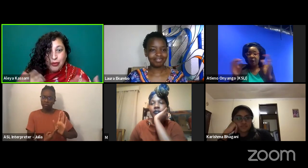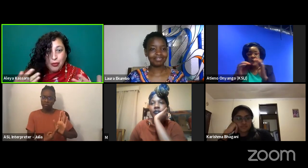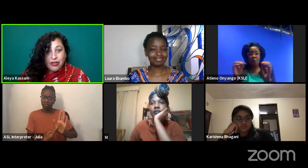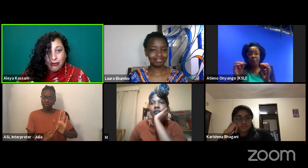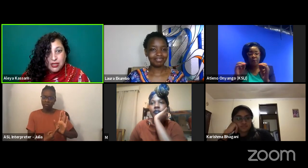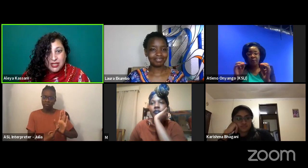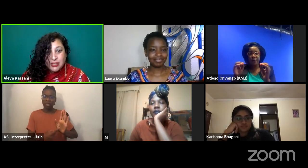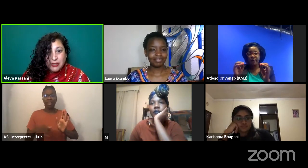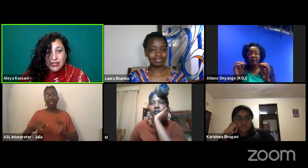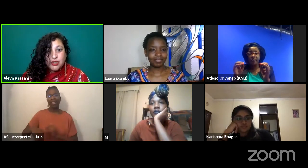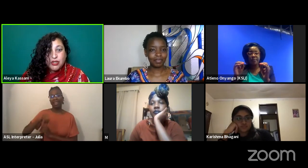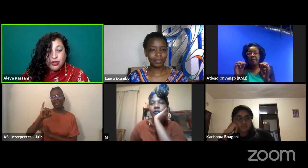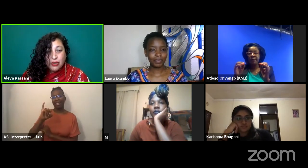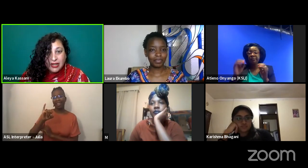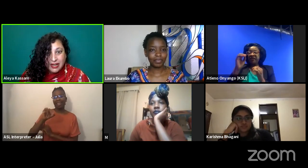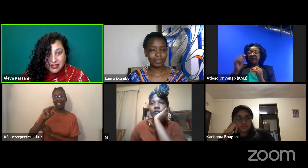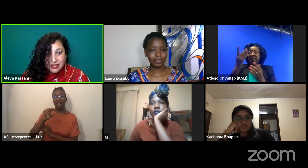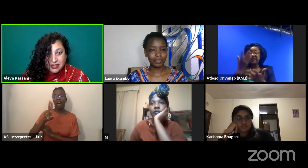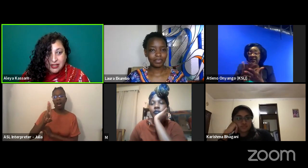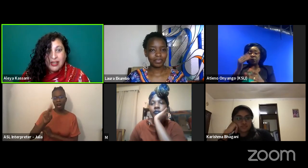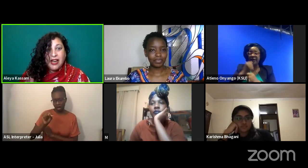And one of the first things we did was ululate